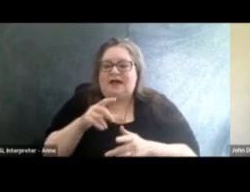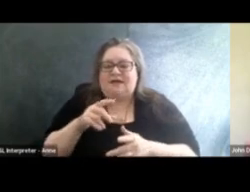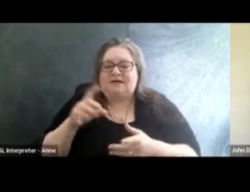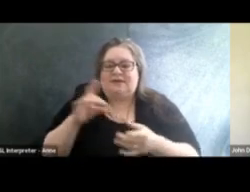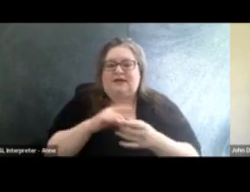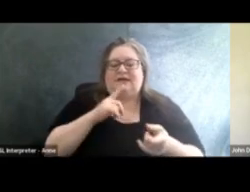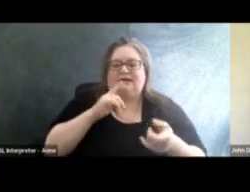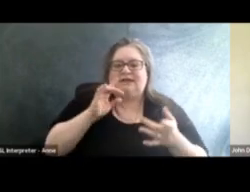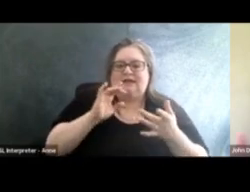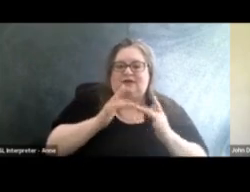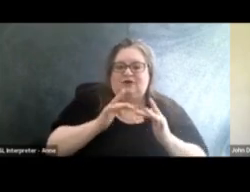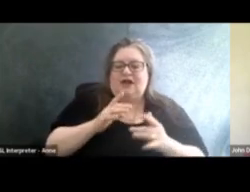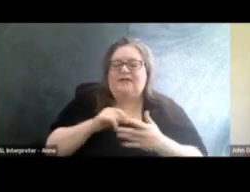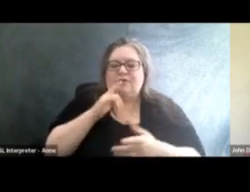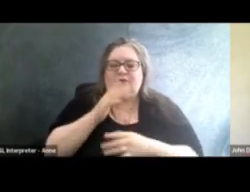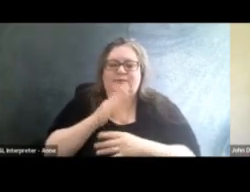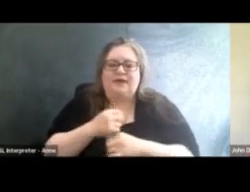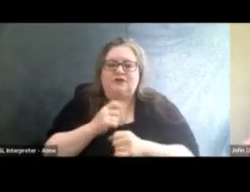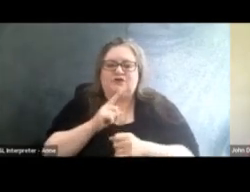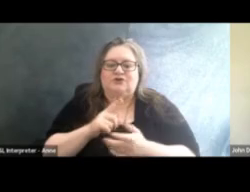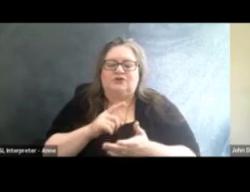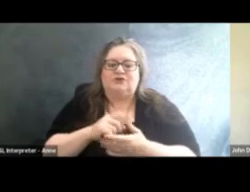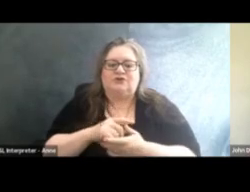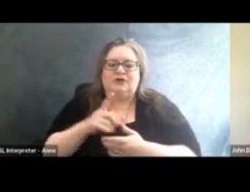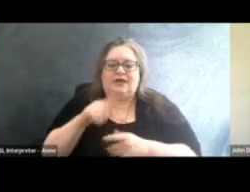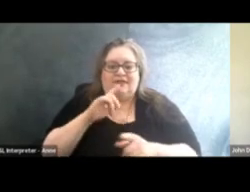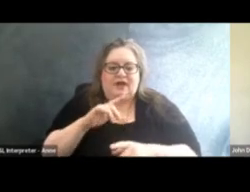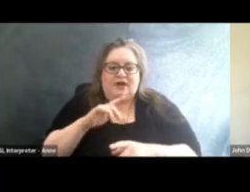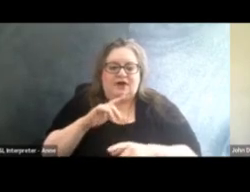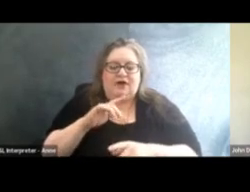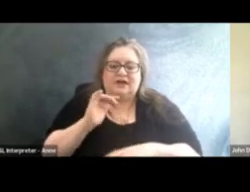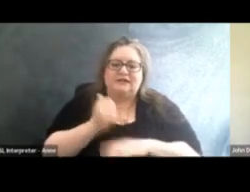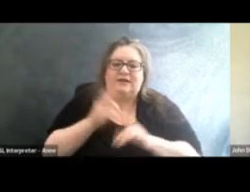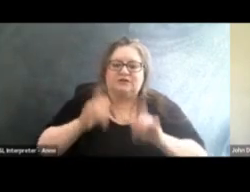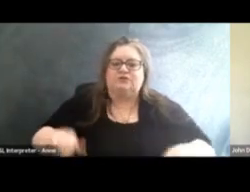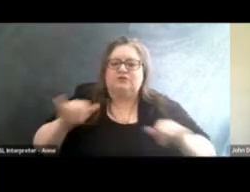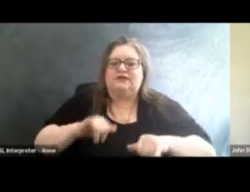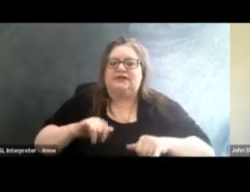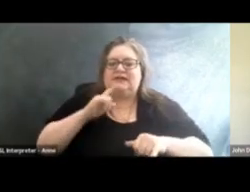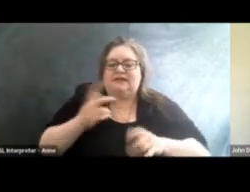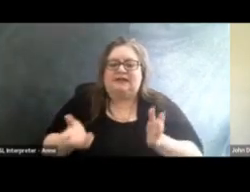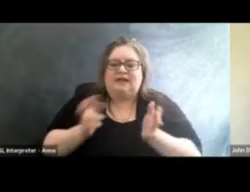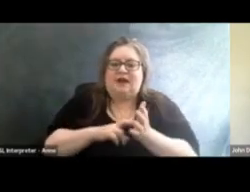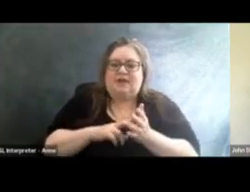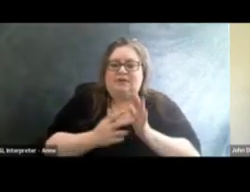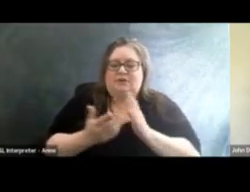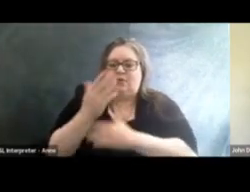will make sure that they are establishing a routine in the morning so they can get up and be ready and not be late for